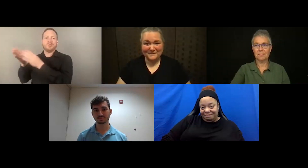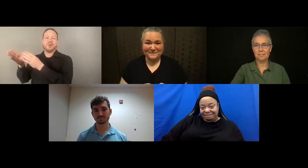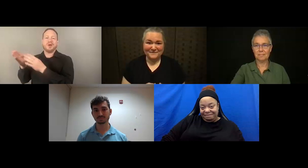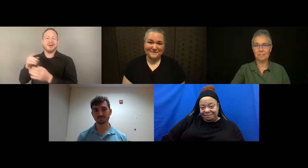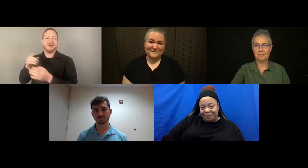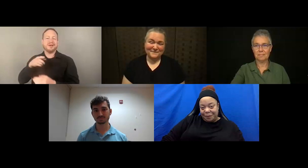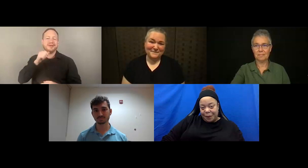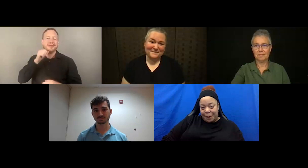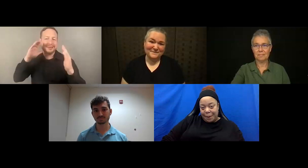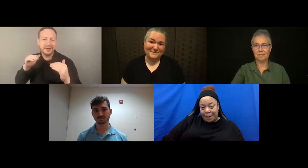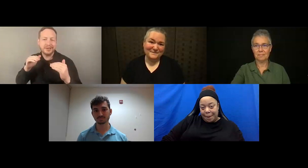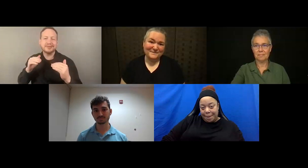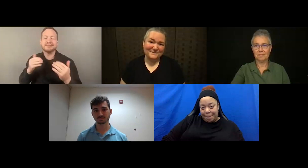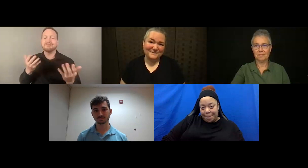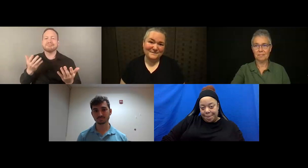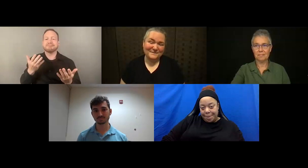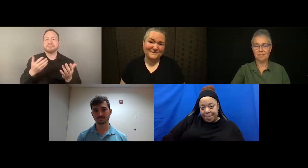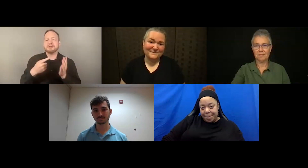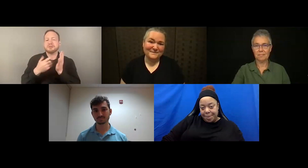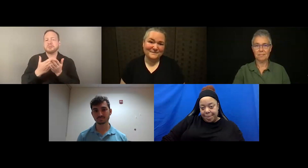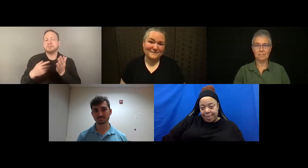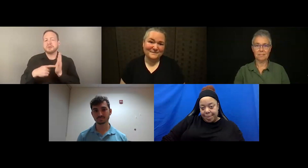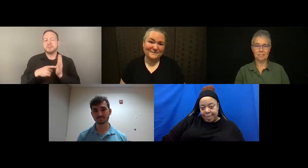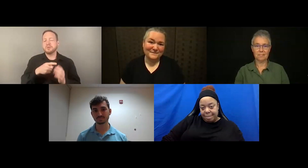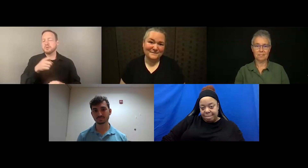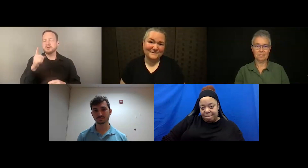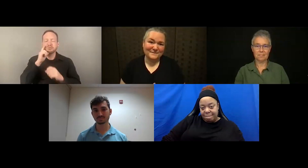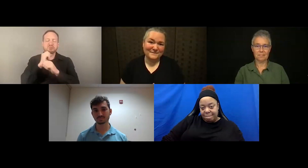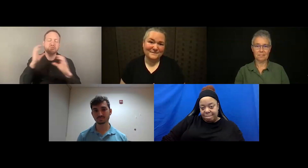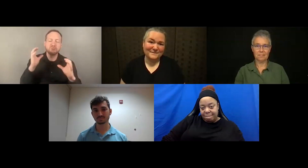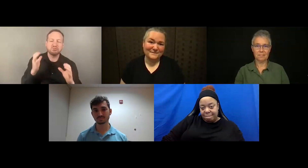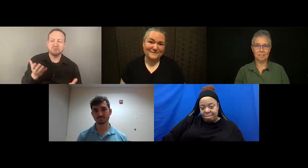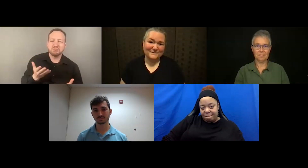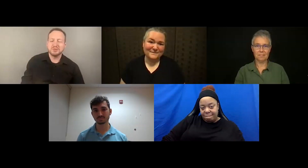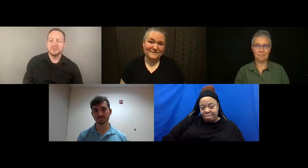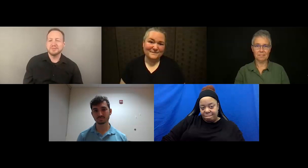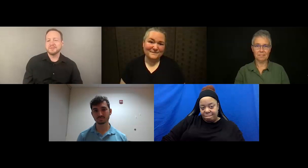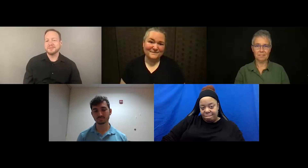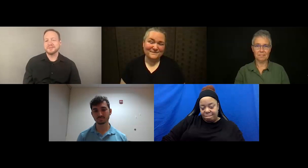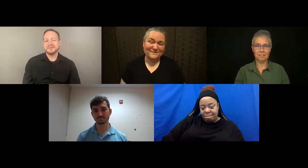in a way that we wouldn't want? That we wouldn't expect? Can you give us examples of that?